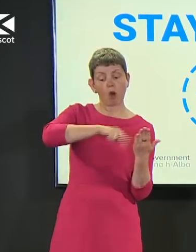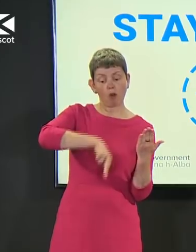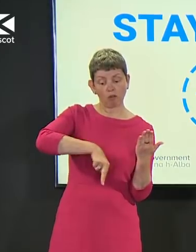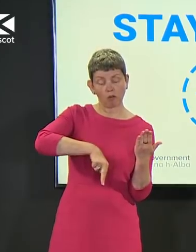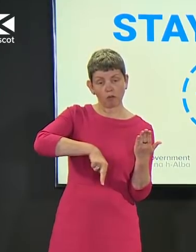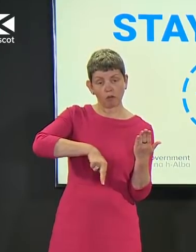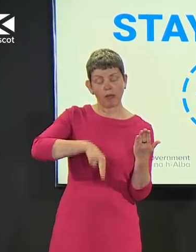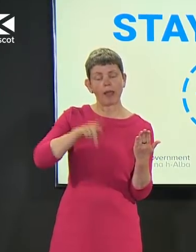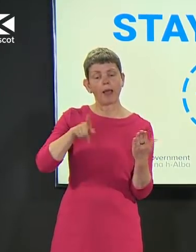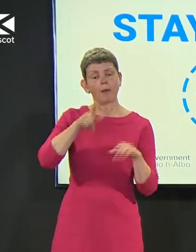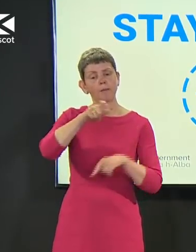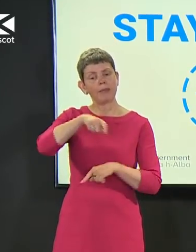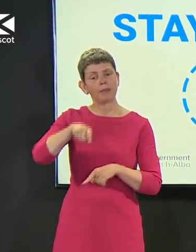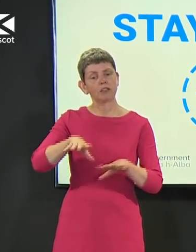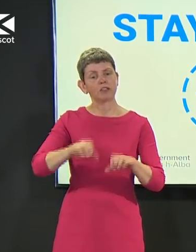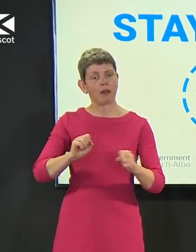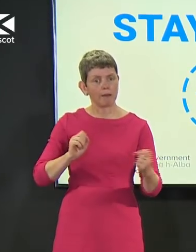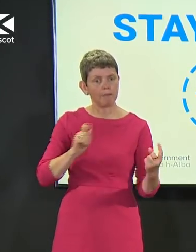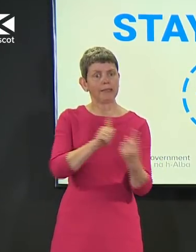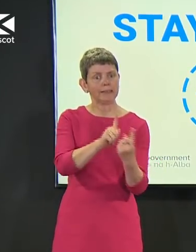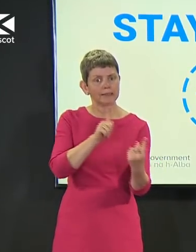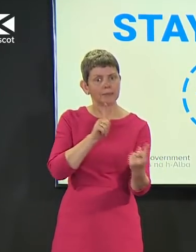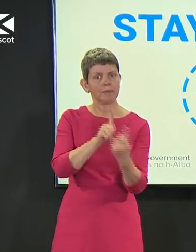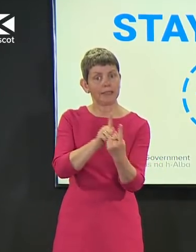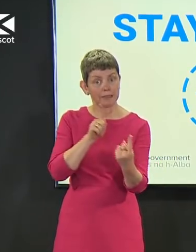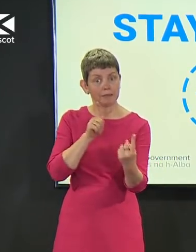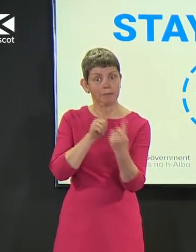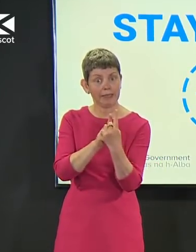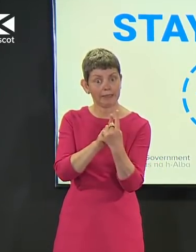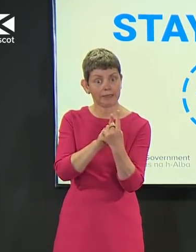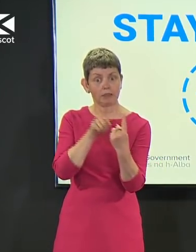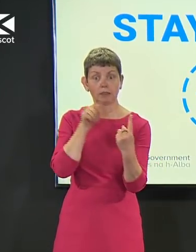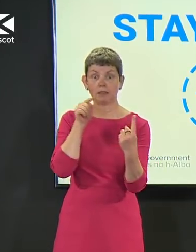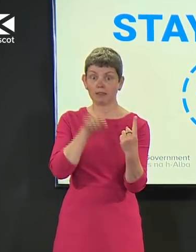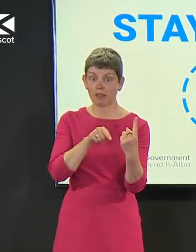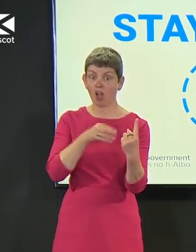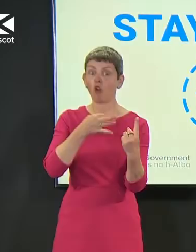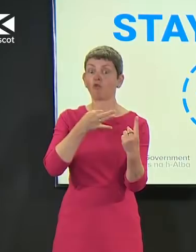again in greater numbers there is a risk and probably a reality that you will see some